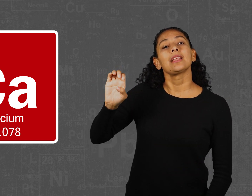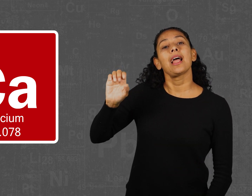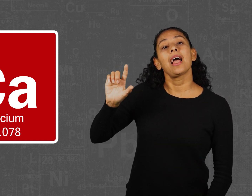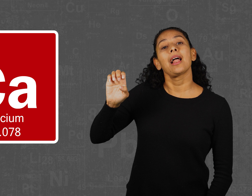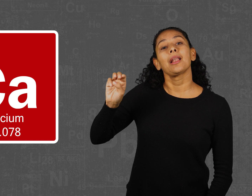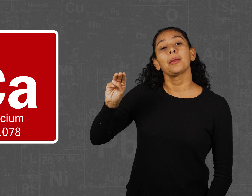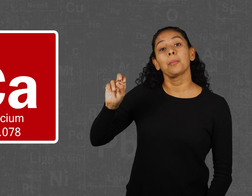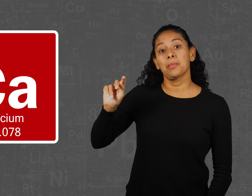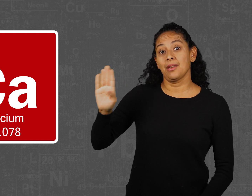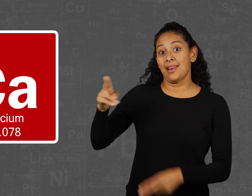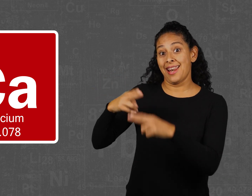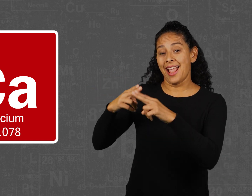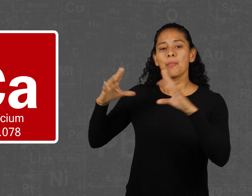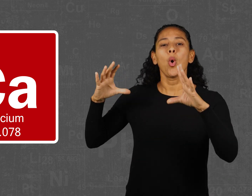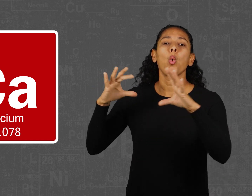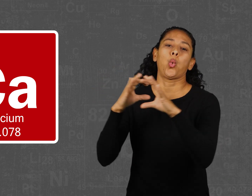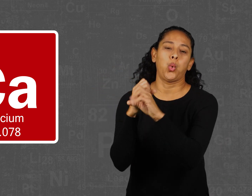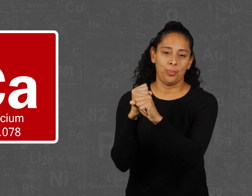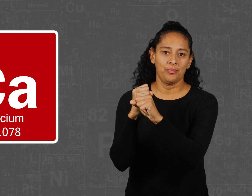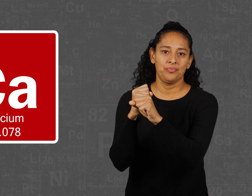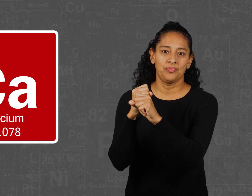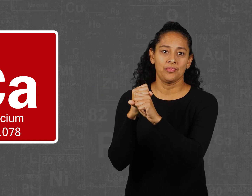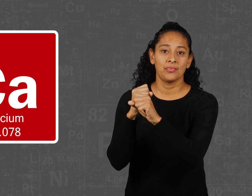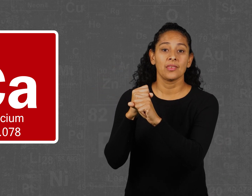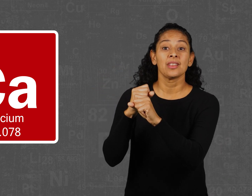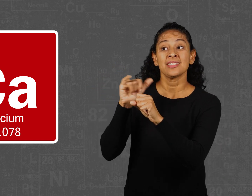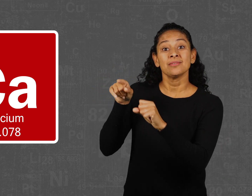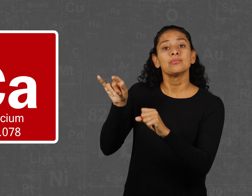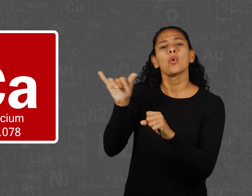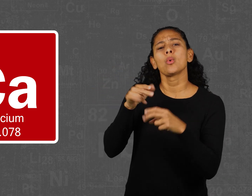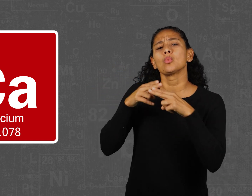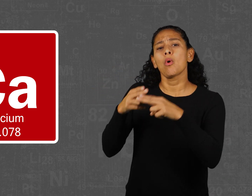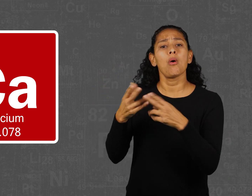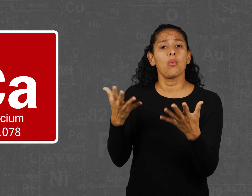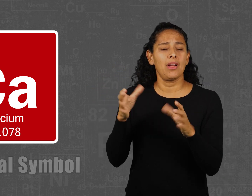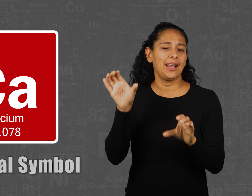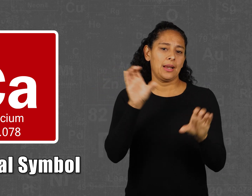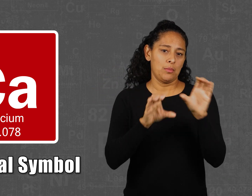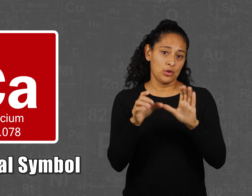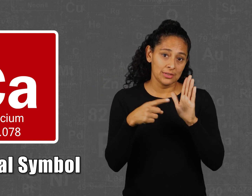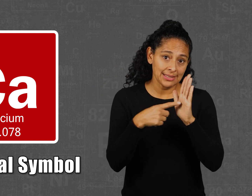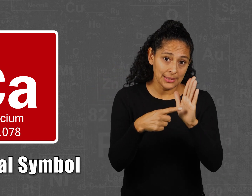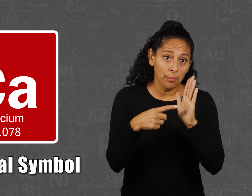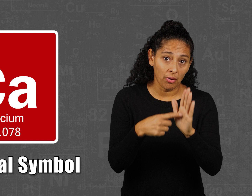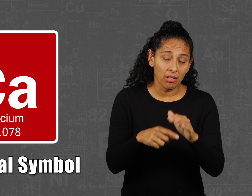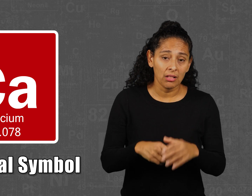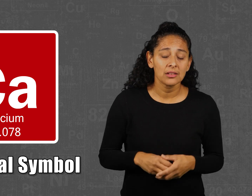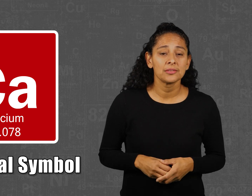That is the abbreviation of the element’s name and is also called the chemical symbol.